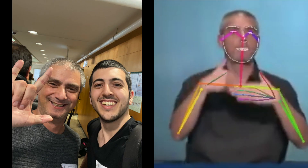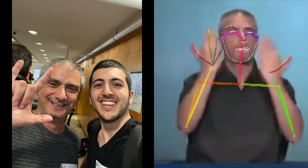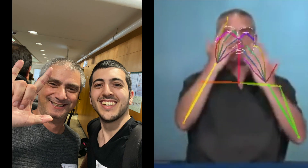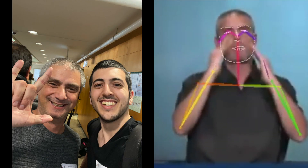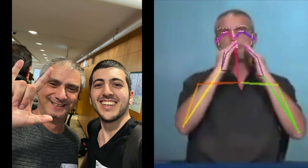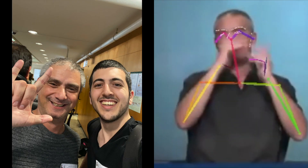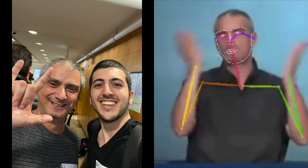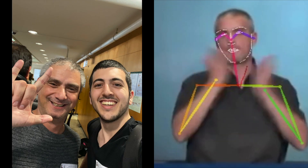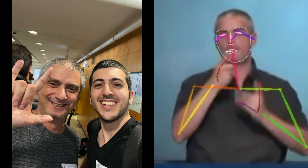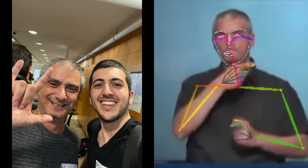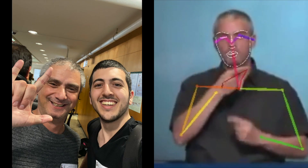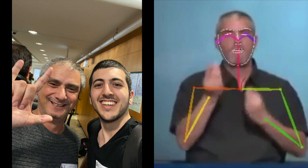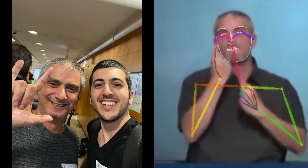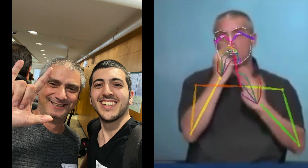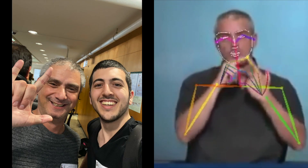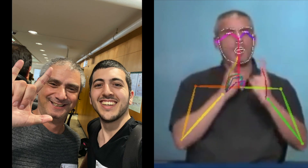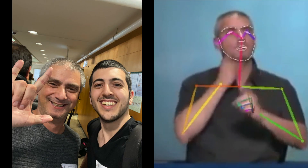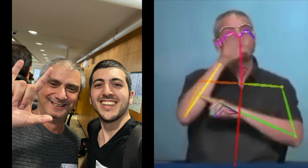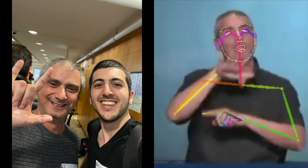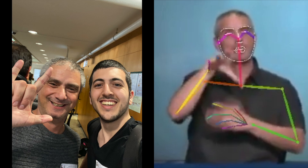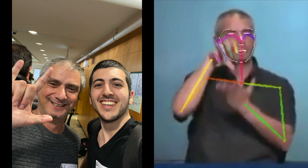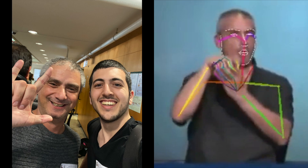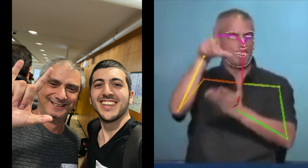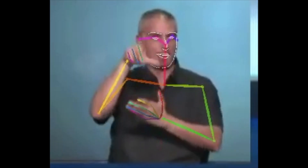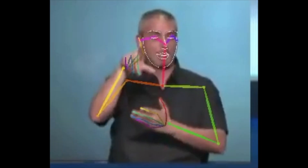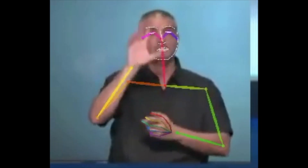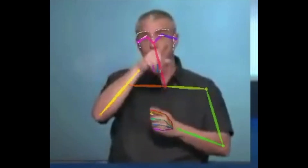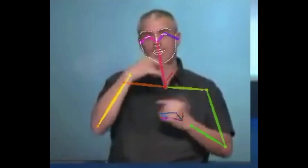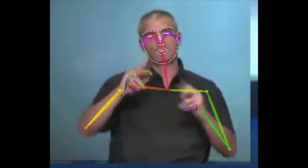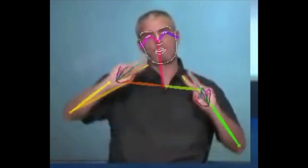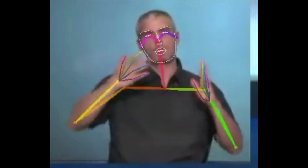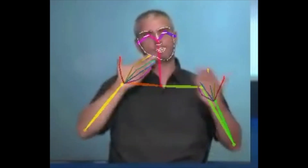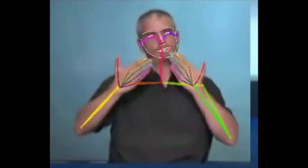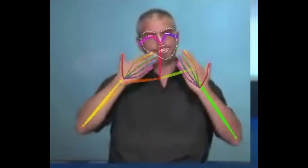I showed him this video which I ran pose estimation on to see if the size of the bubble on TV